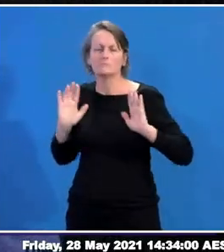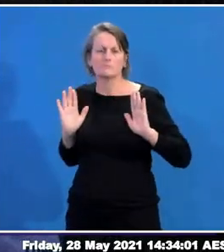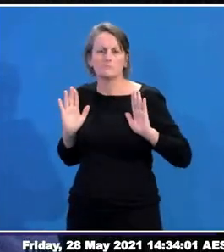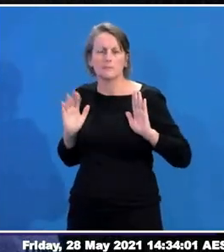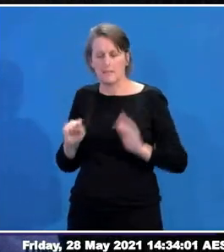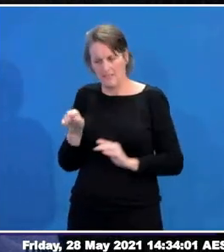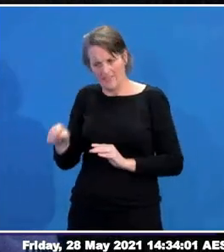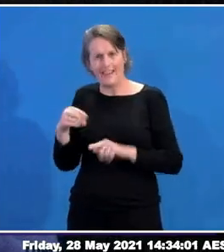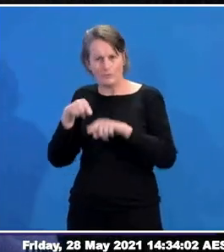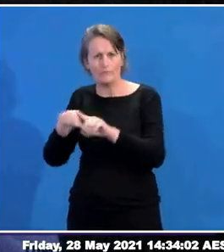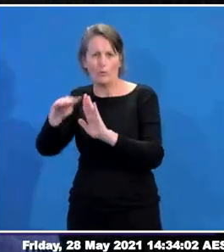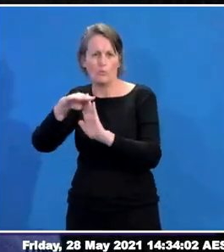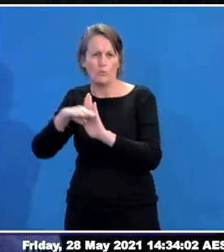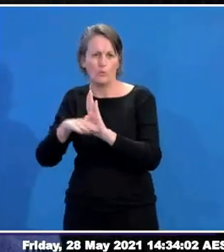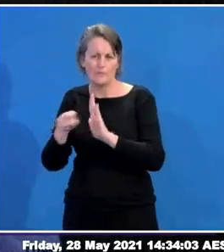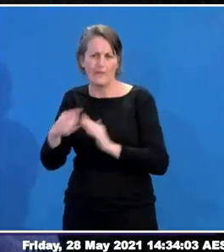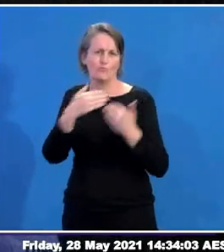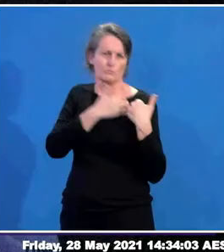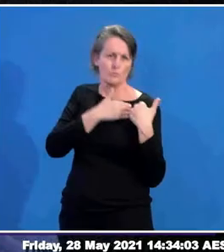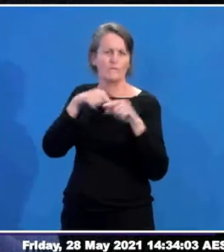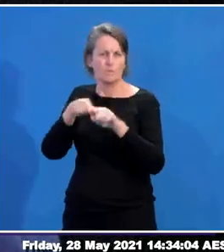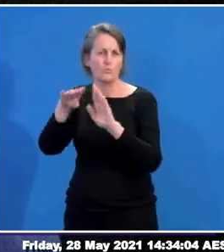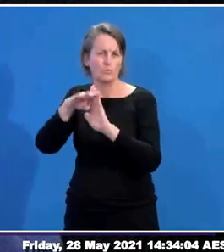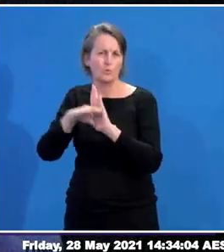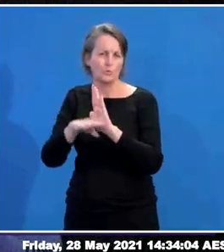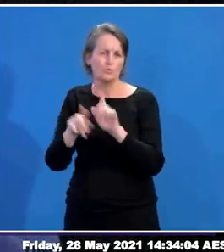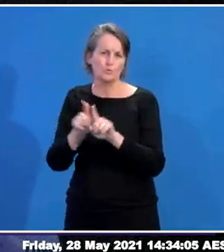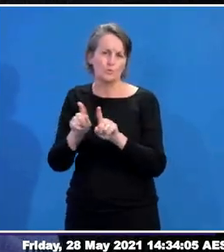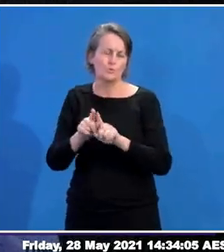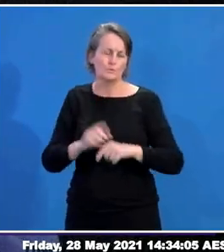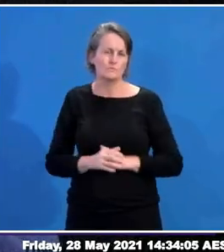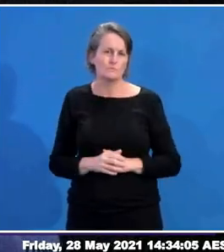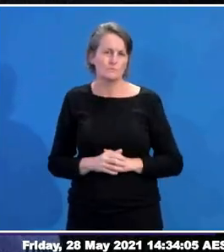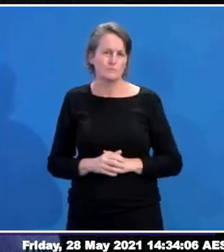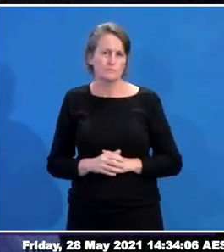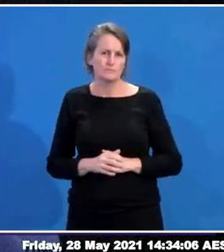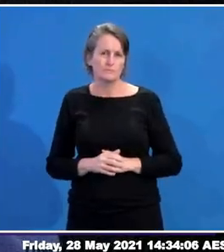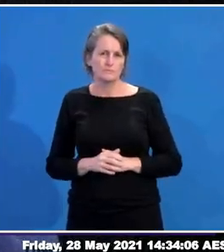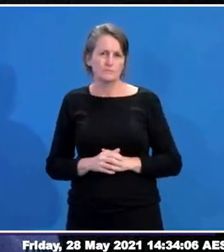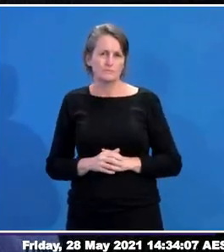Its obligations are to comply with the requirements that we place on them but